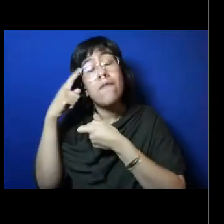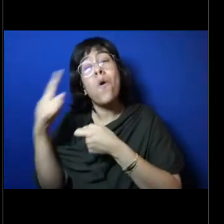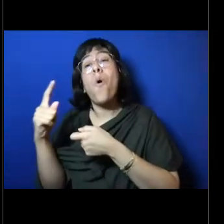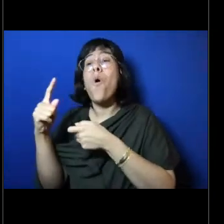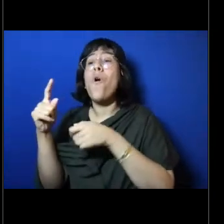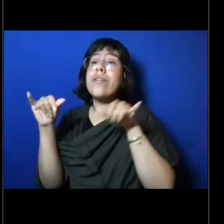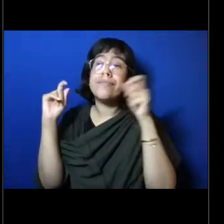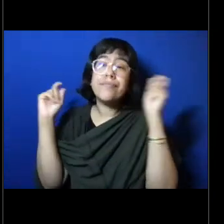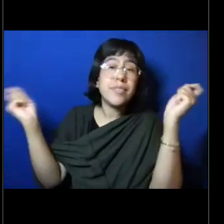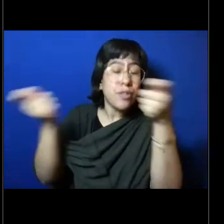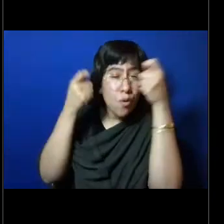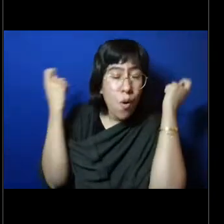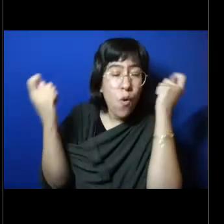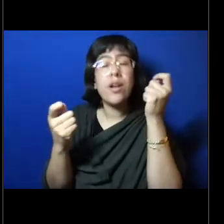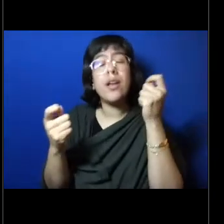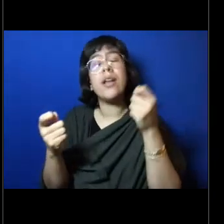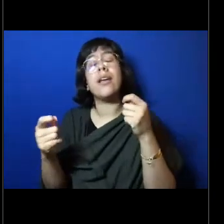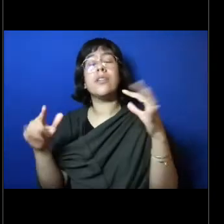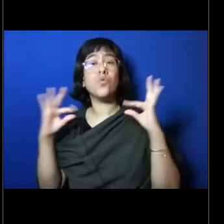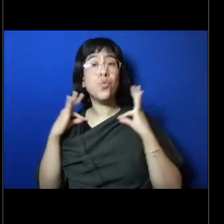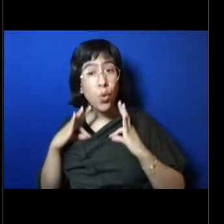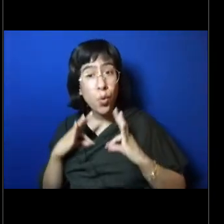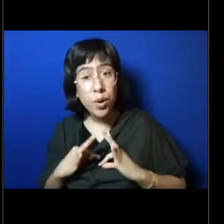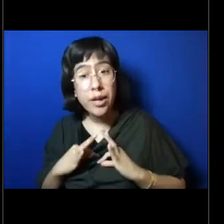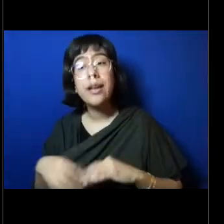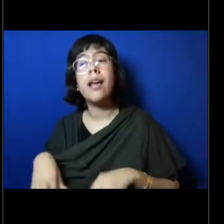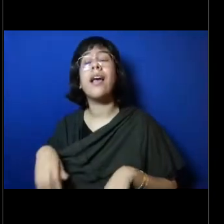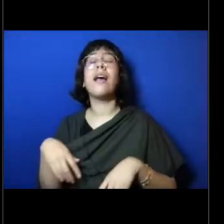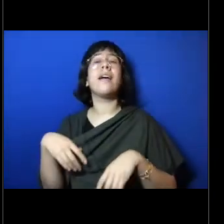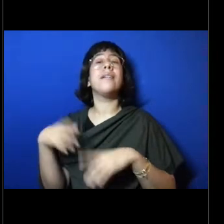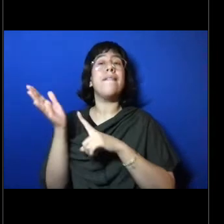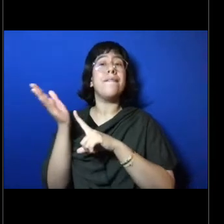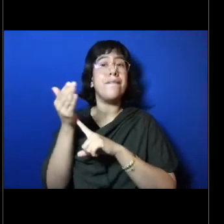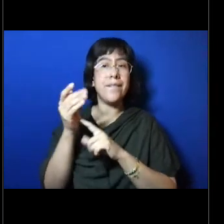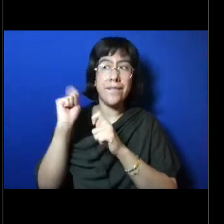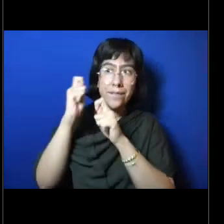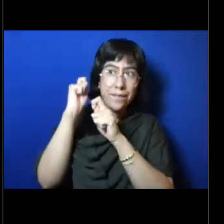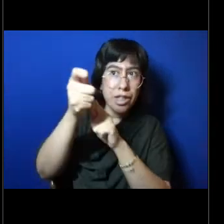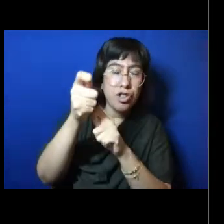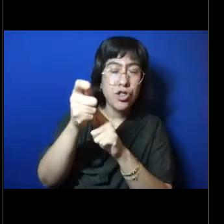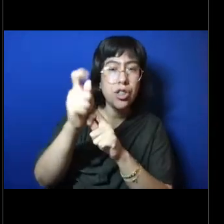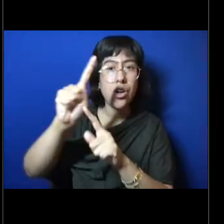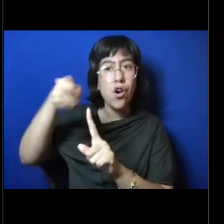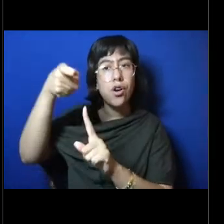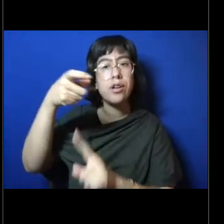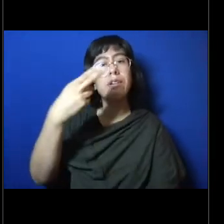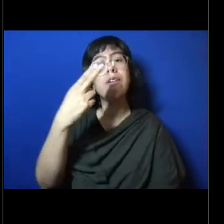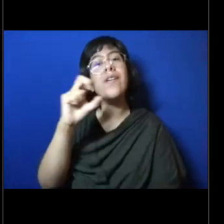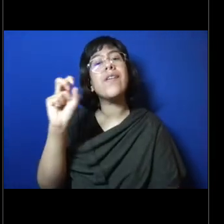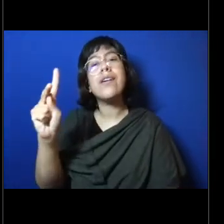they used them for jewelry, they used them for fishing hooks and all sorts of other things. And on this right here you have a map